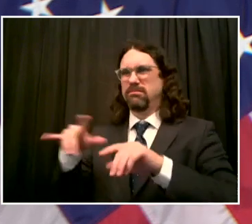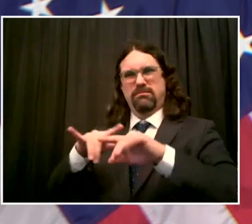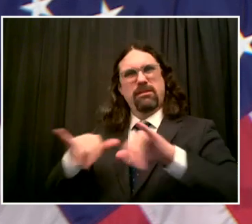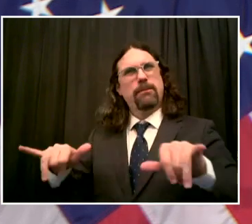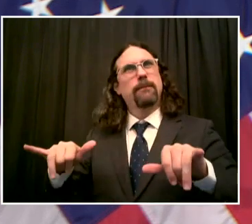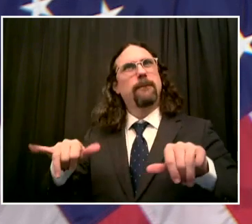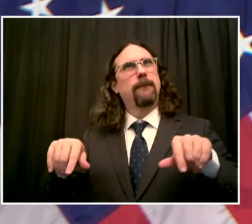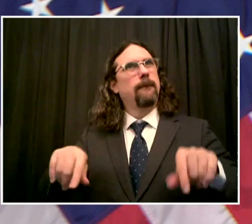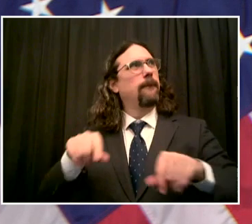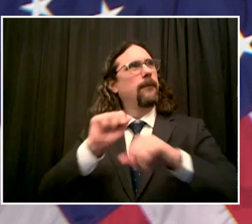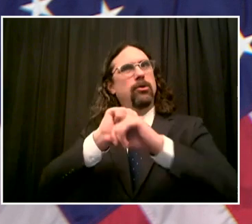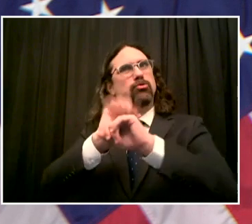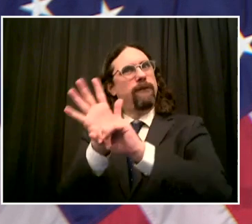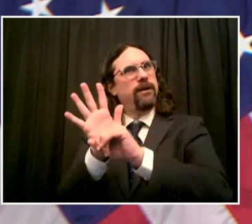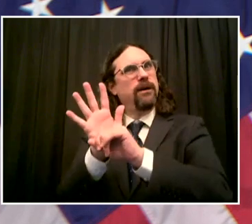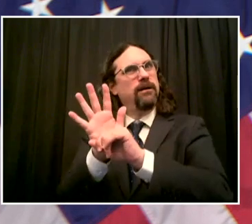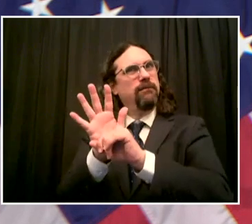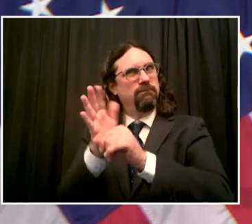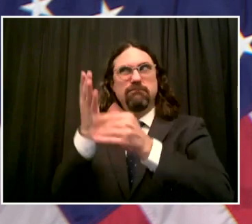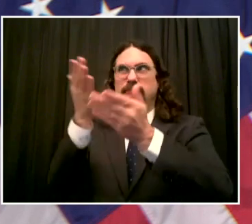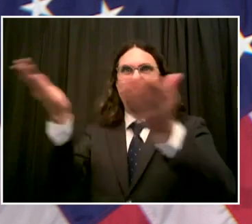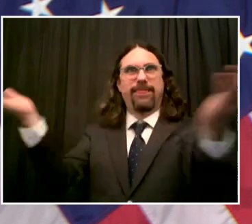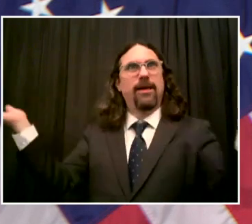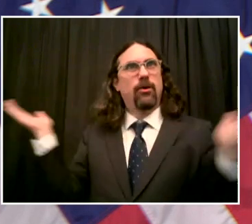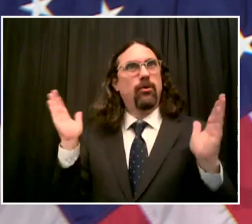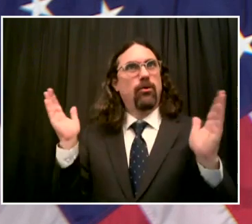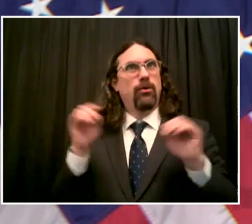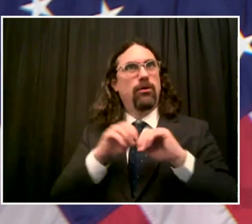AND CITY.